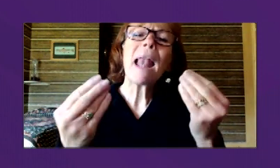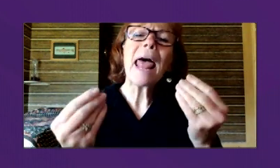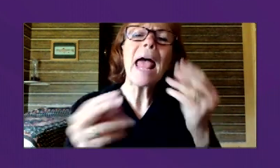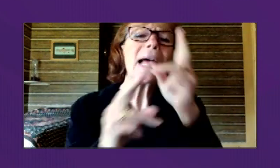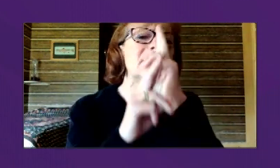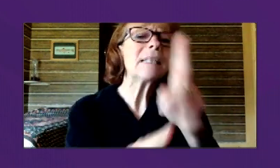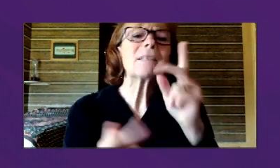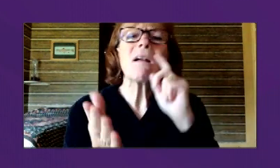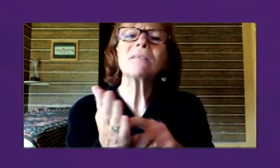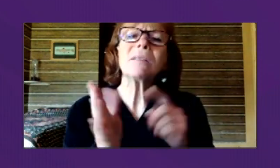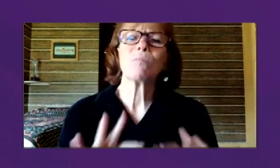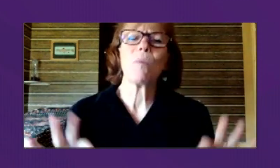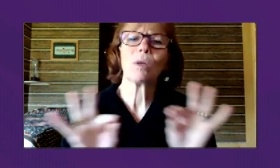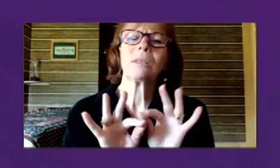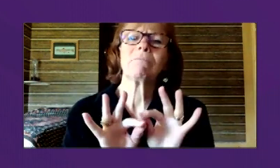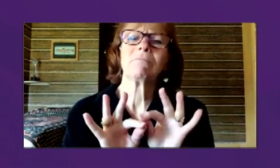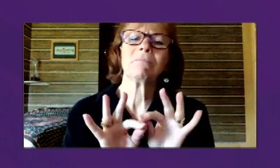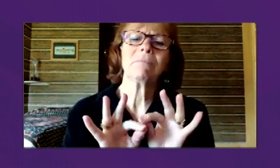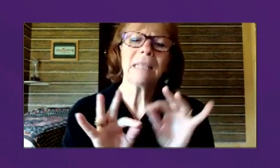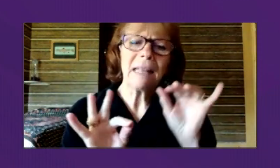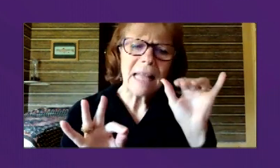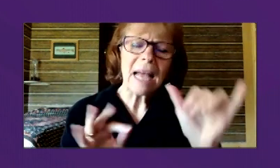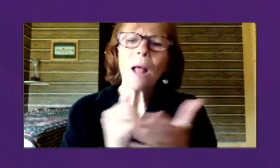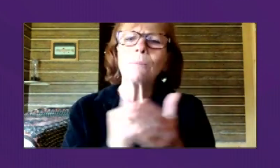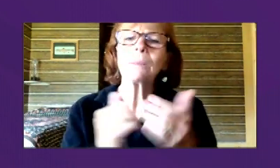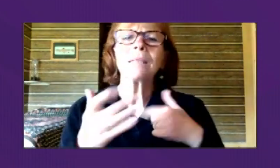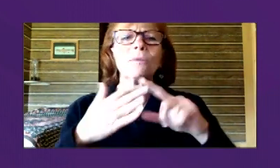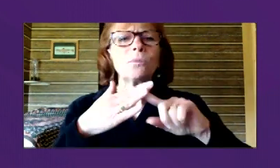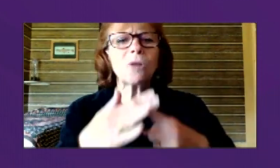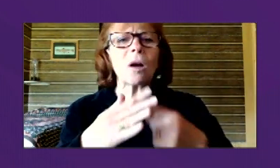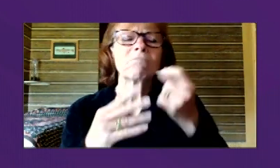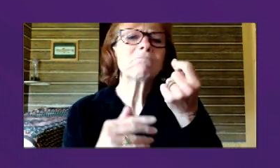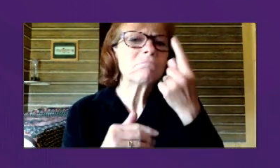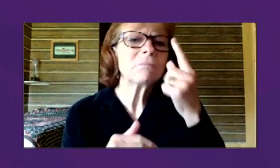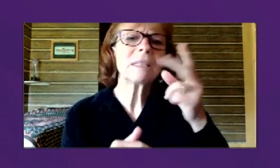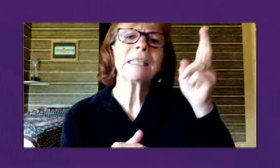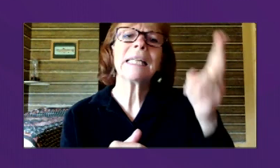and that they are starting point to understanding the history that has brought you to reside on the